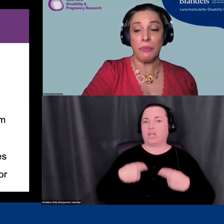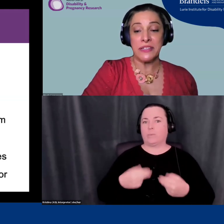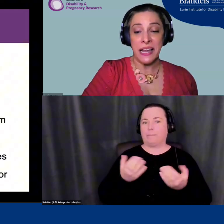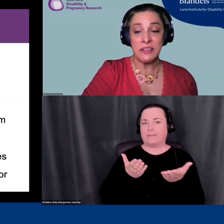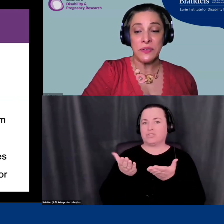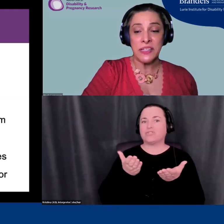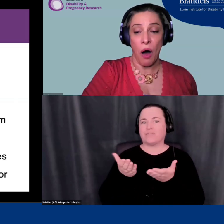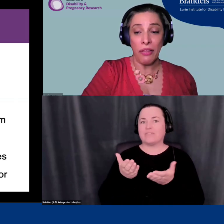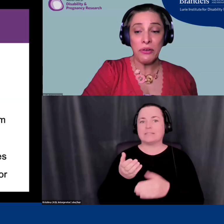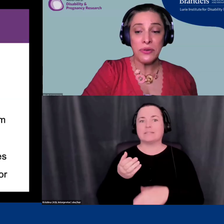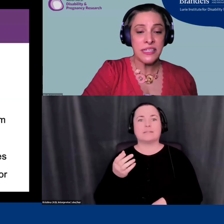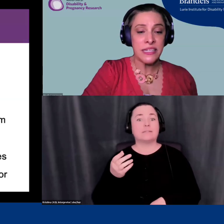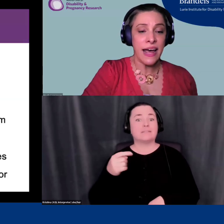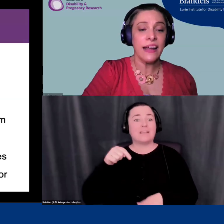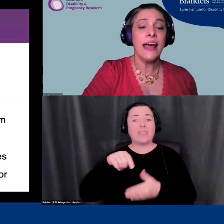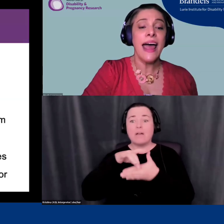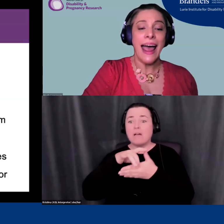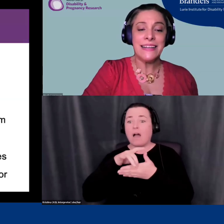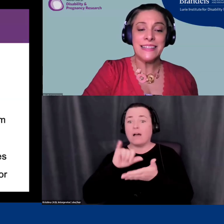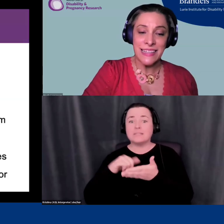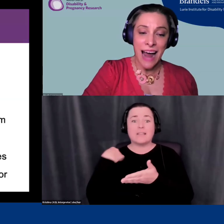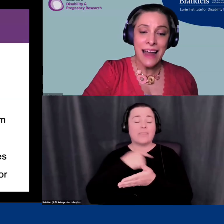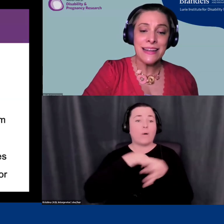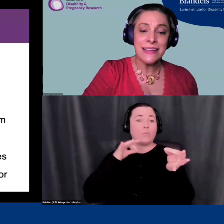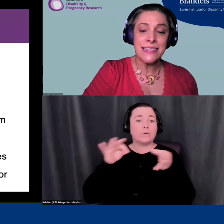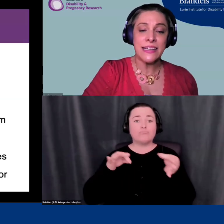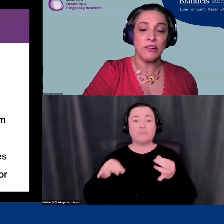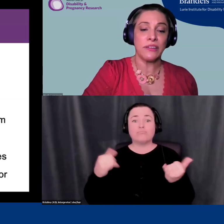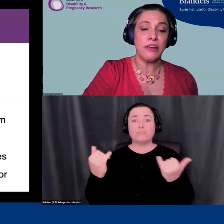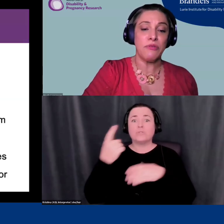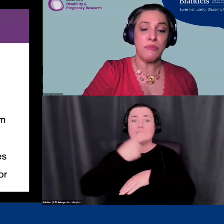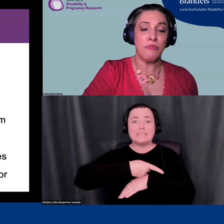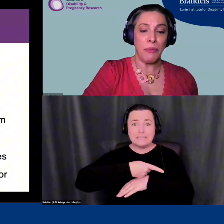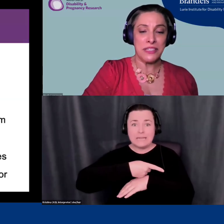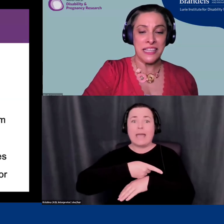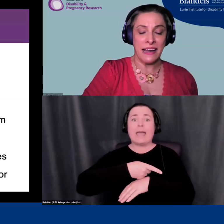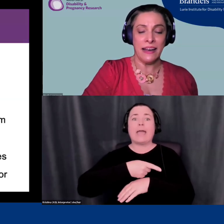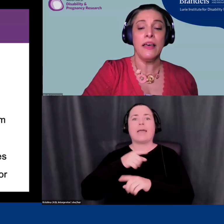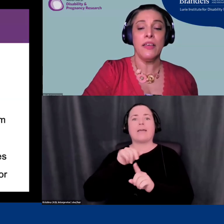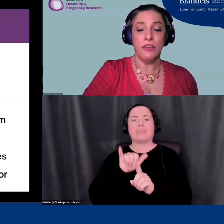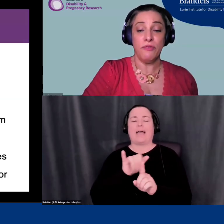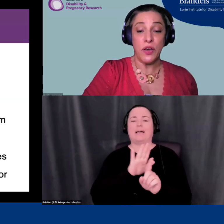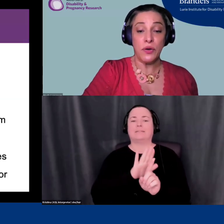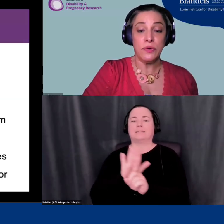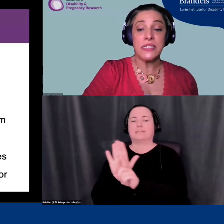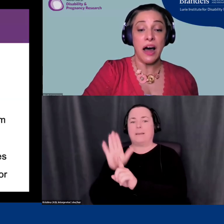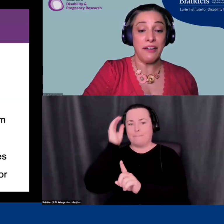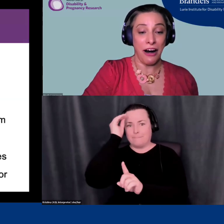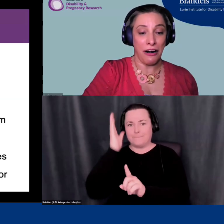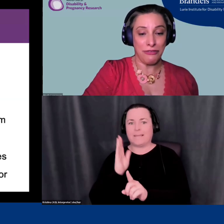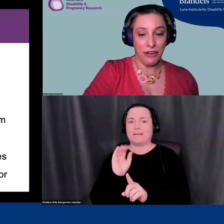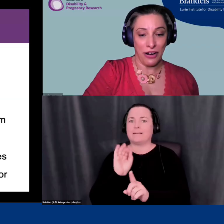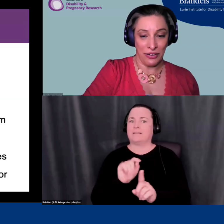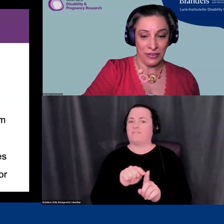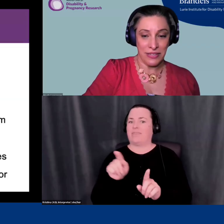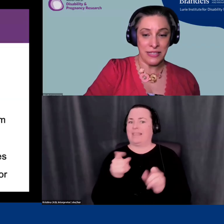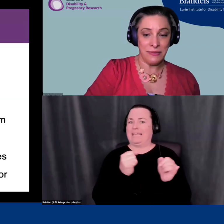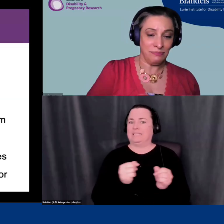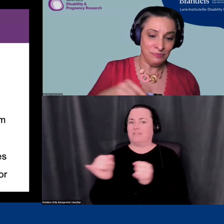our presenters and authors today and does not necessarily represent the views of our funders.